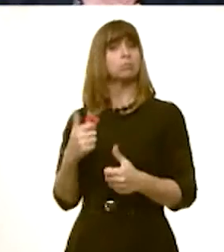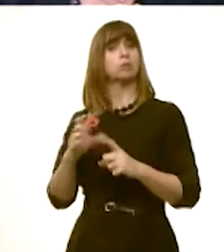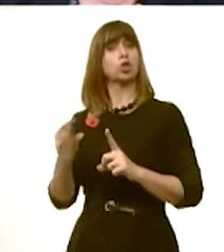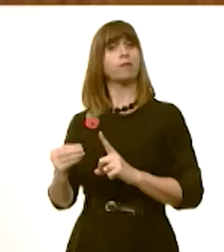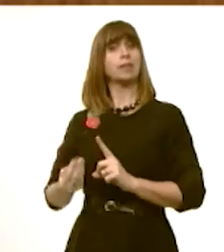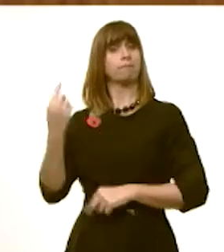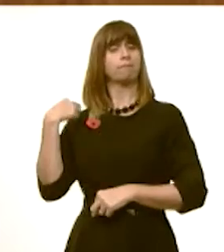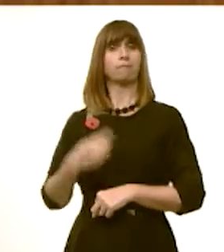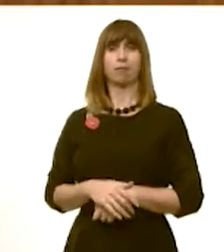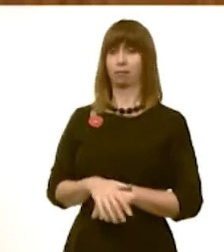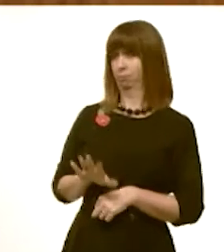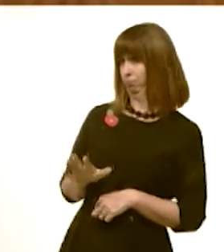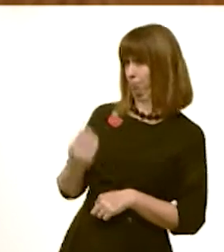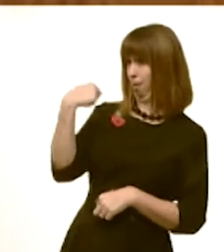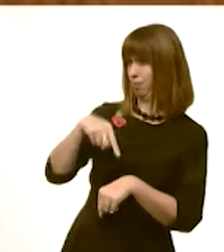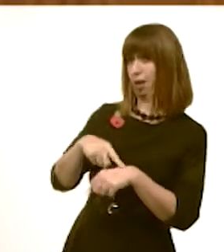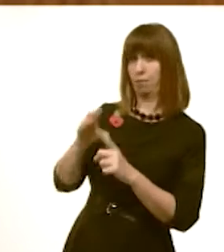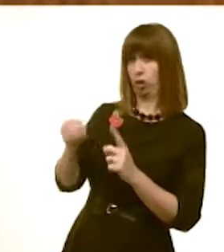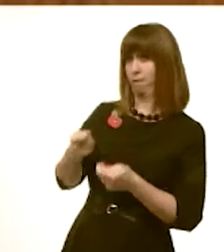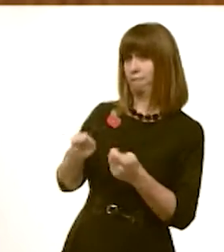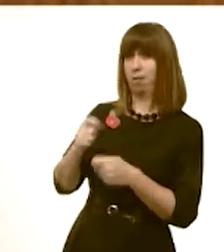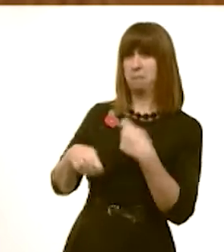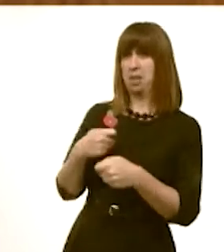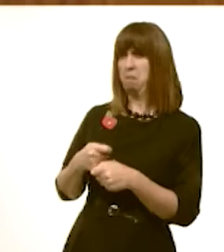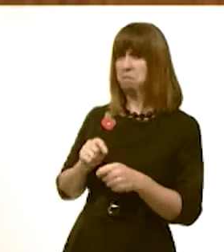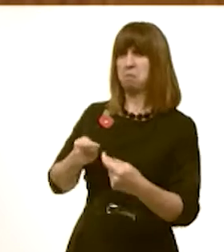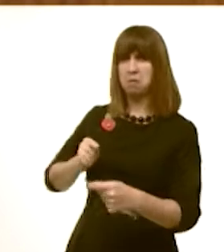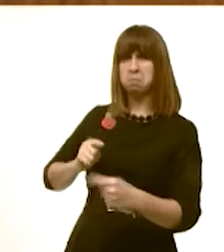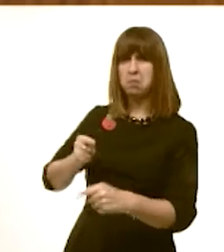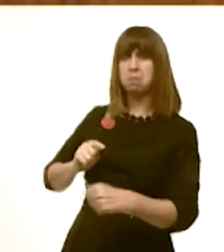Carwyn Jones: Well, what we saw under the previous administration was prevarication; what we see under this administration is delivery.